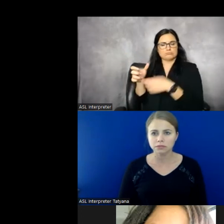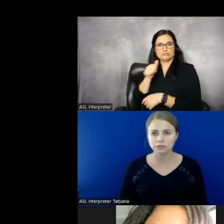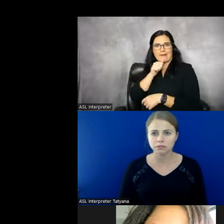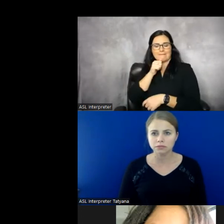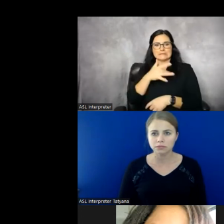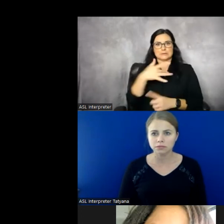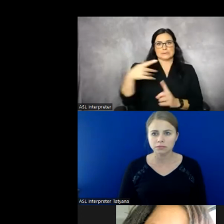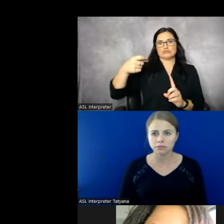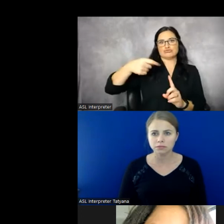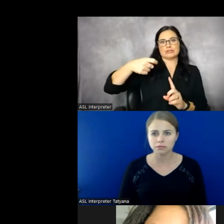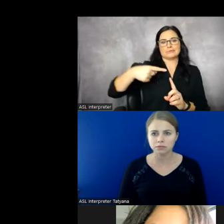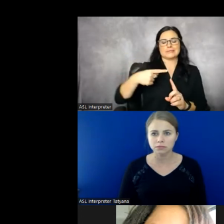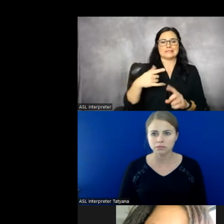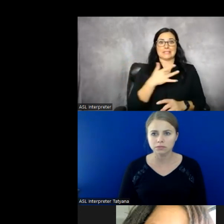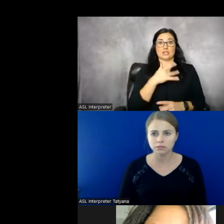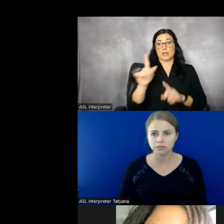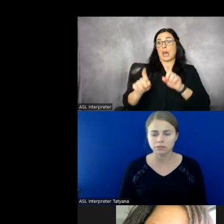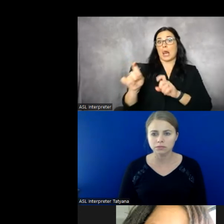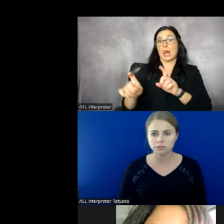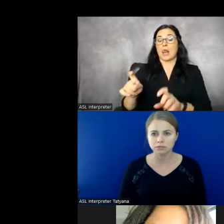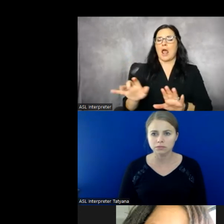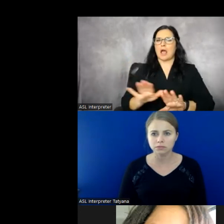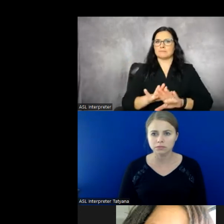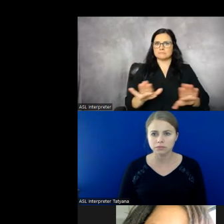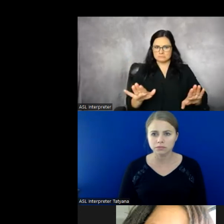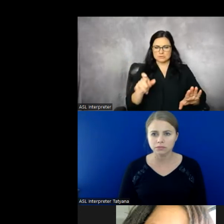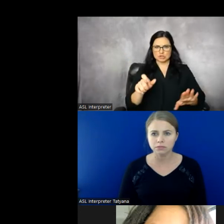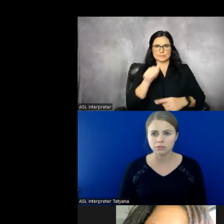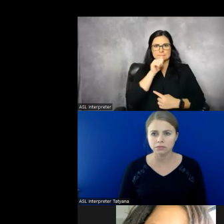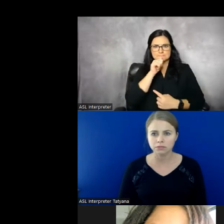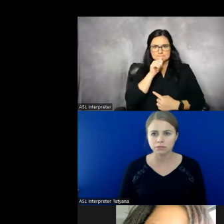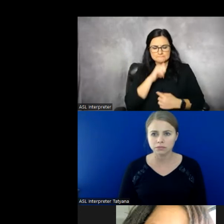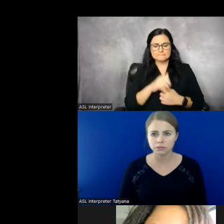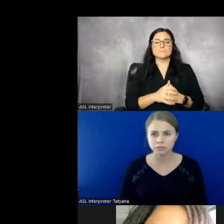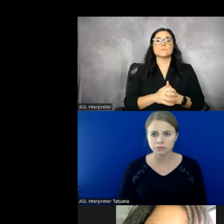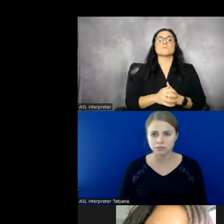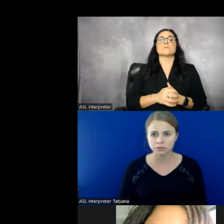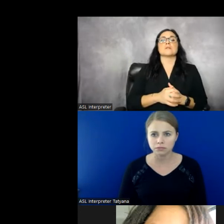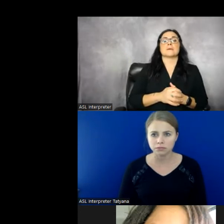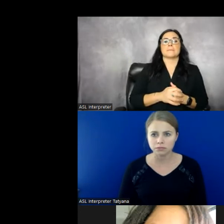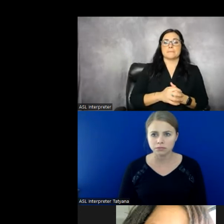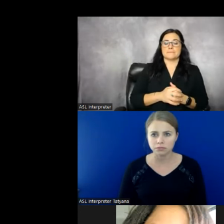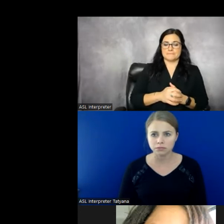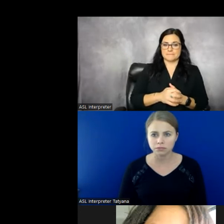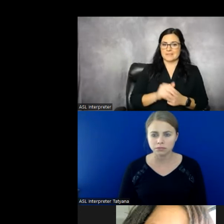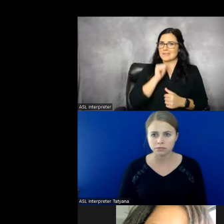because there's questions that are asked of the participants that's not appropriate to share